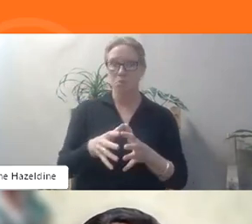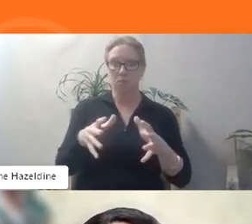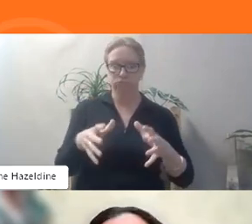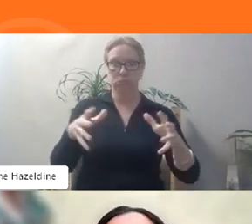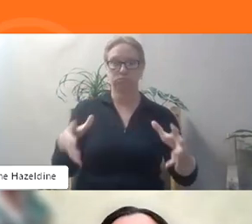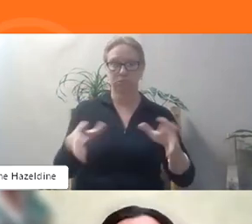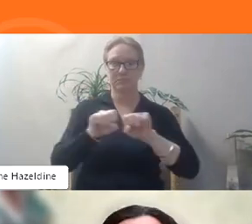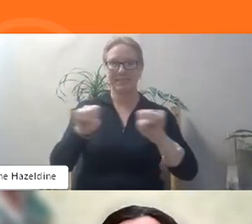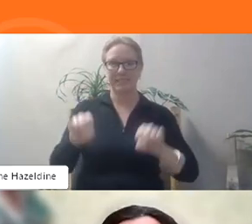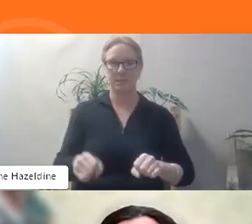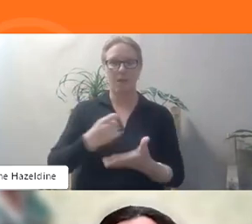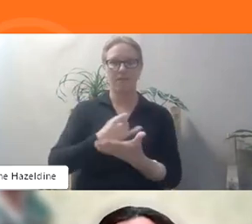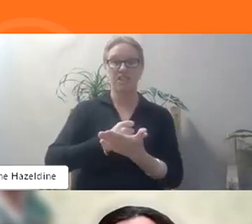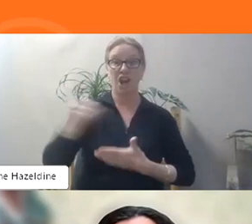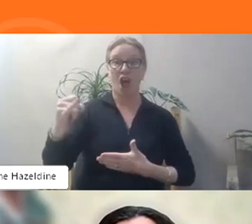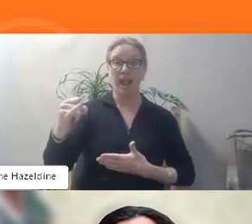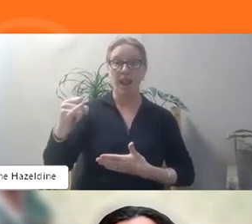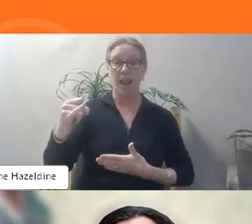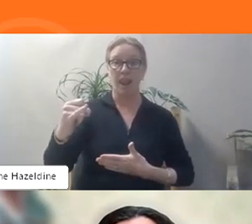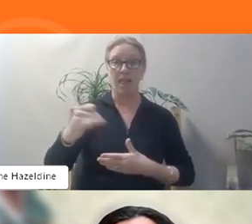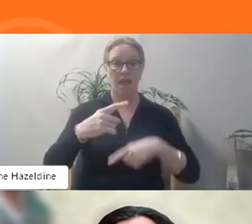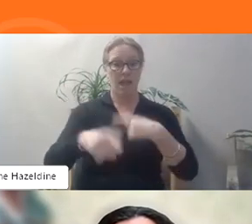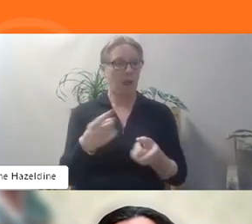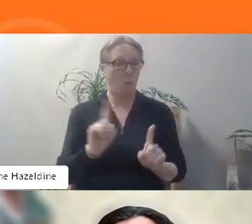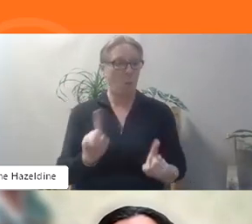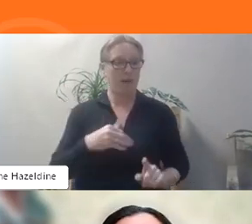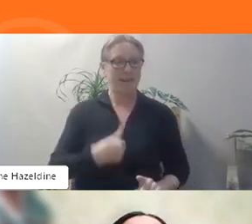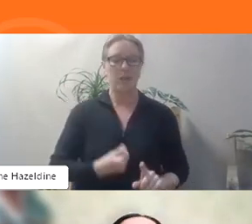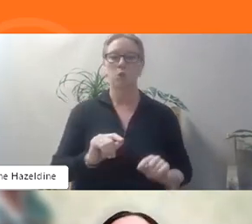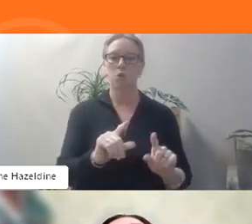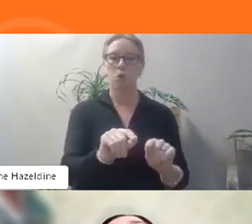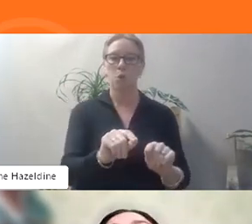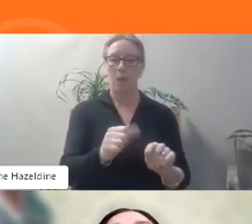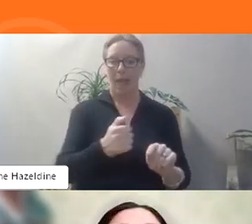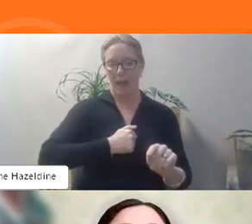of denial around what we need to do in our schools, and it's come